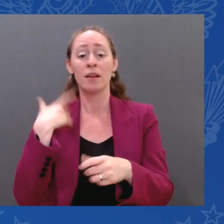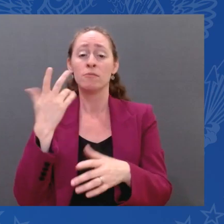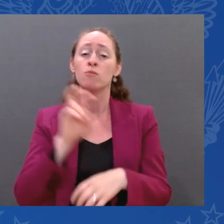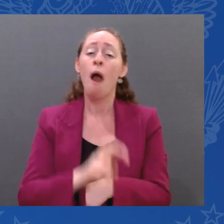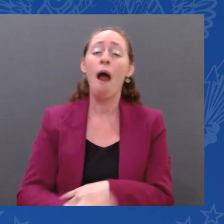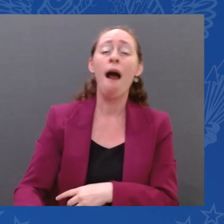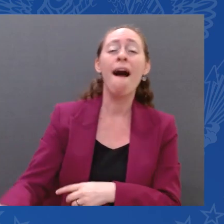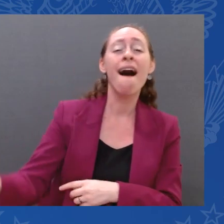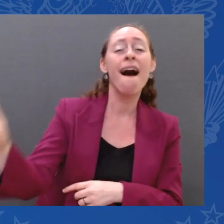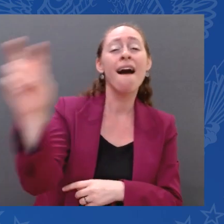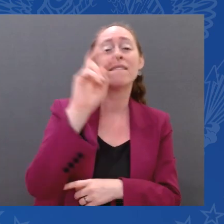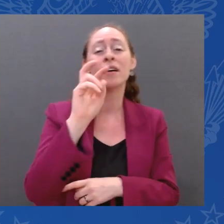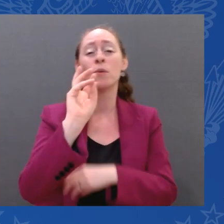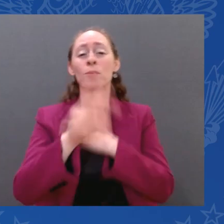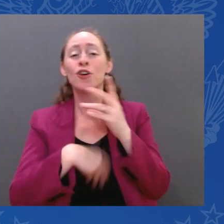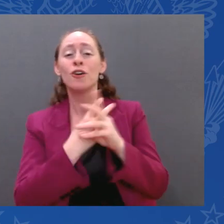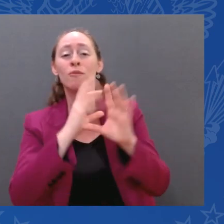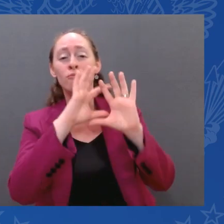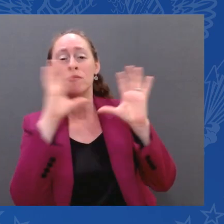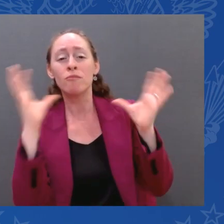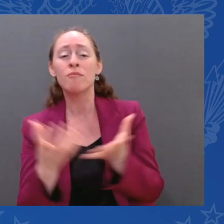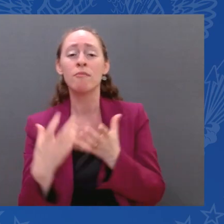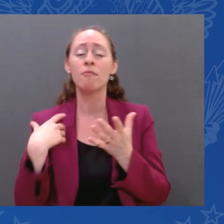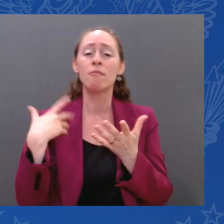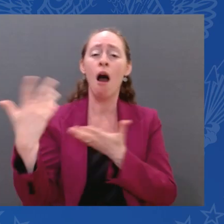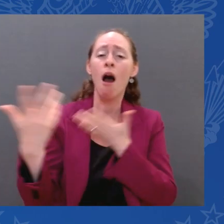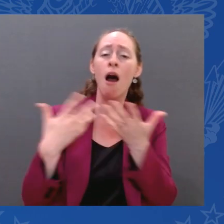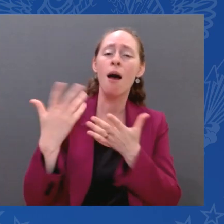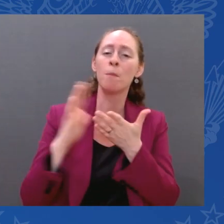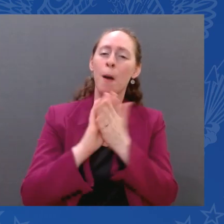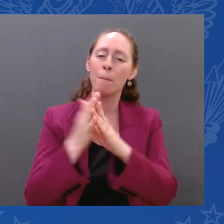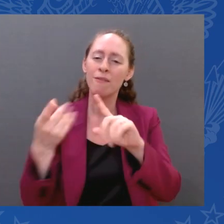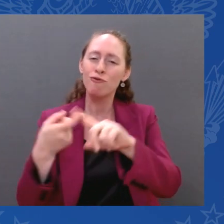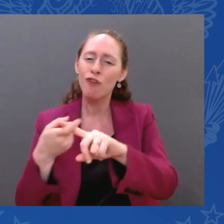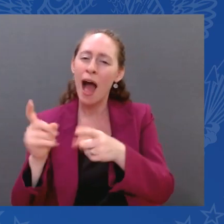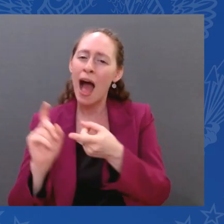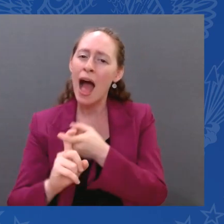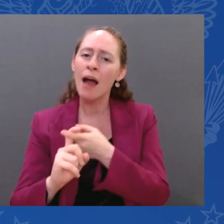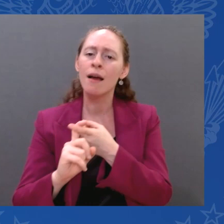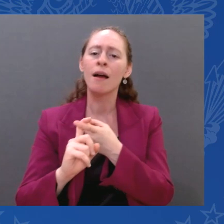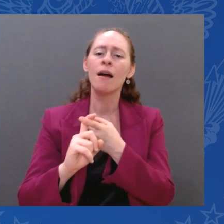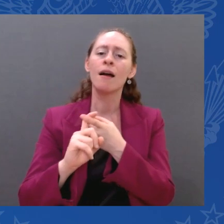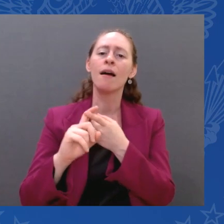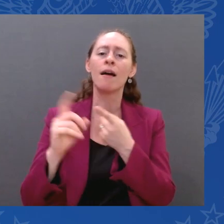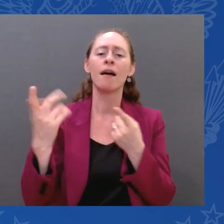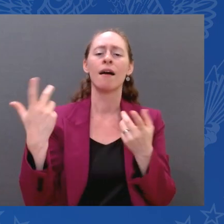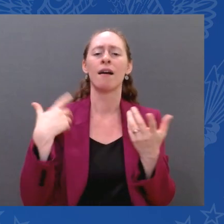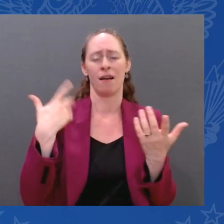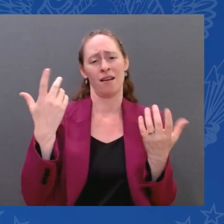And although he was my Navy liaison, I turned to him for advice lots of times when we were talking about foreign policy issues abroad.